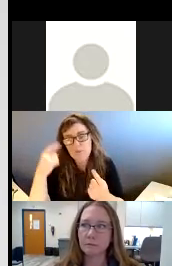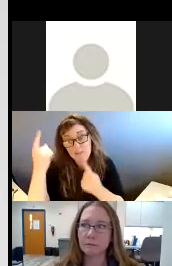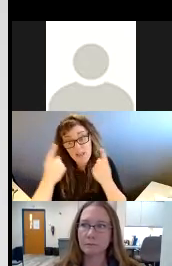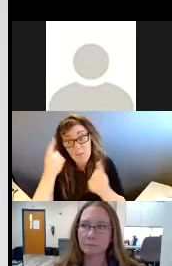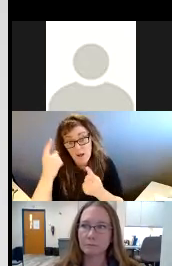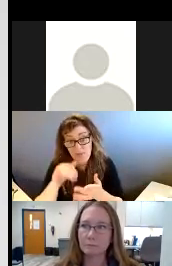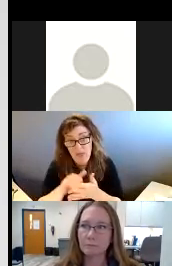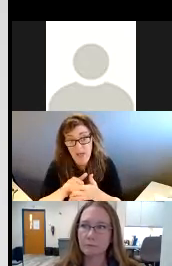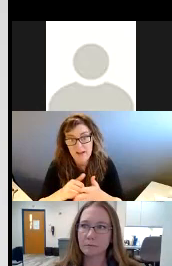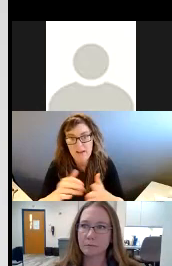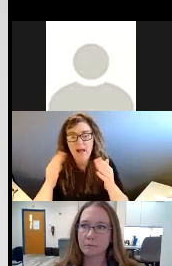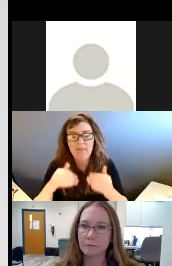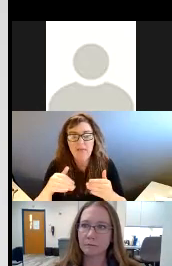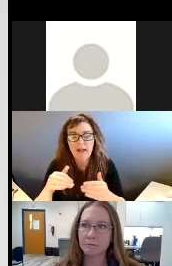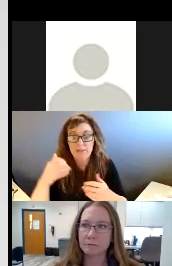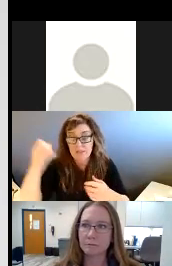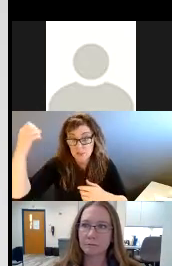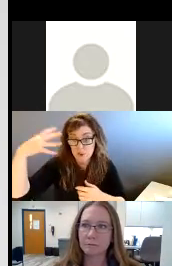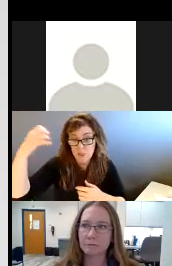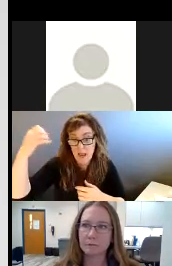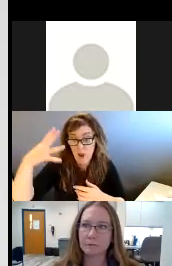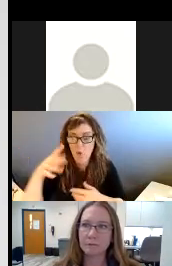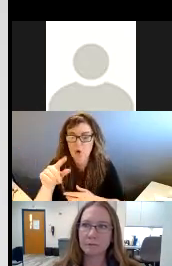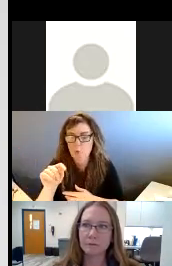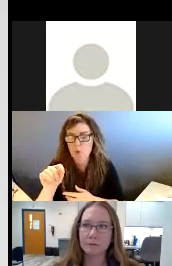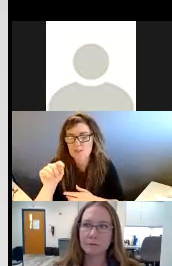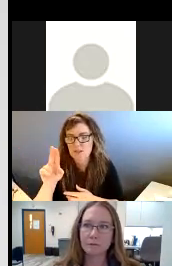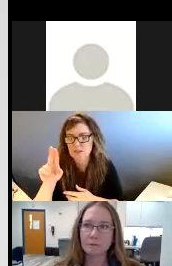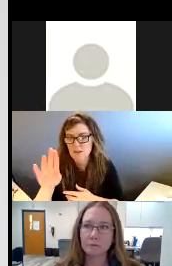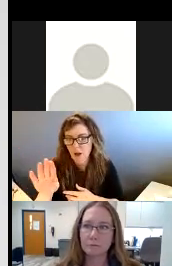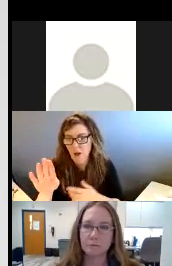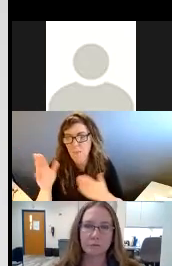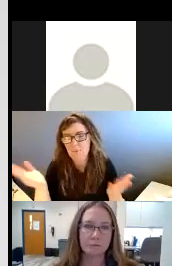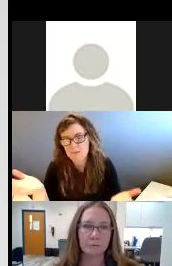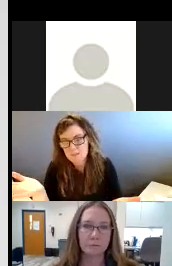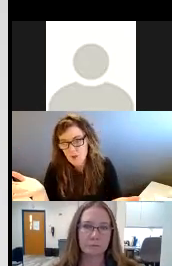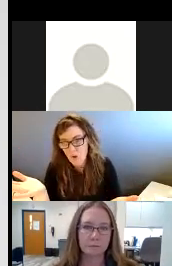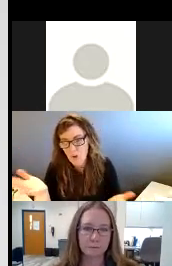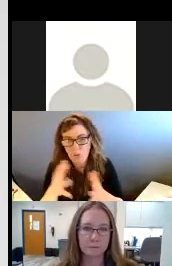THEY HAD A TUB SHOWER AS FAR AS BATHING ACCESS AND BATHING NEEDS.